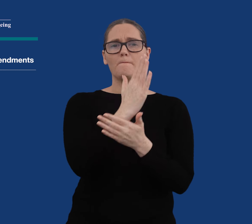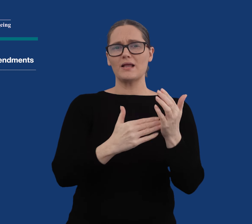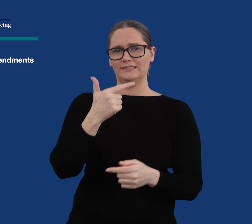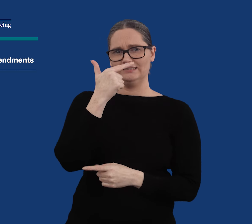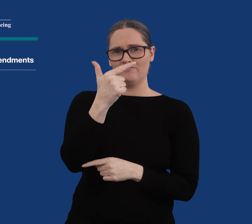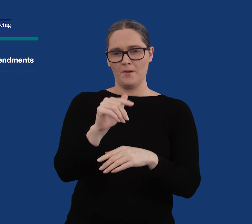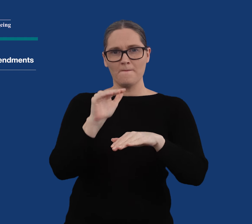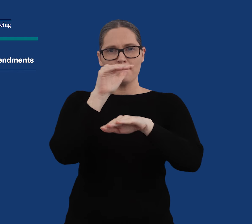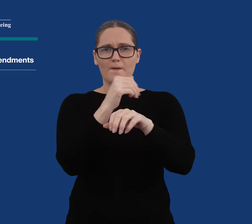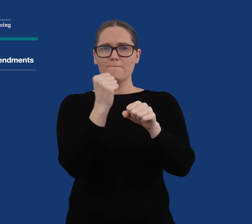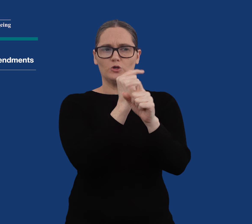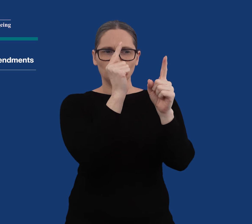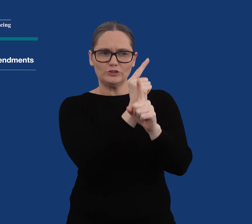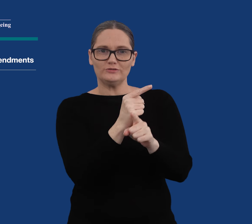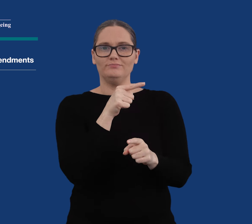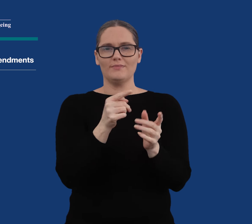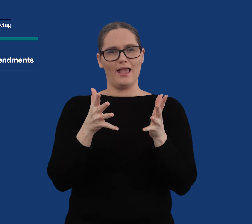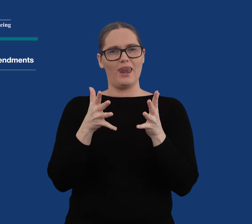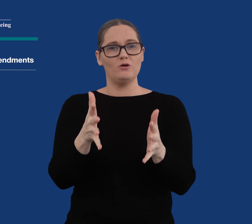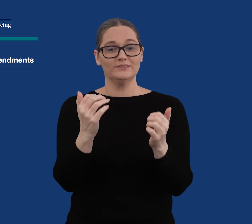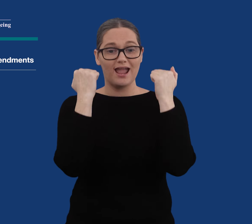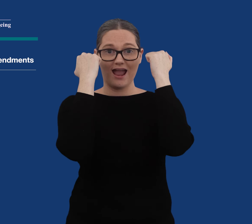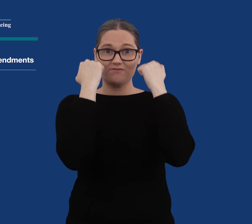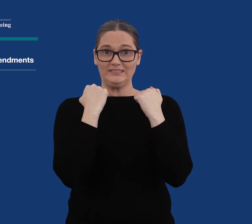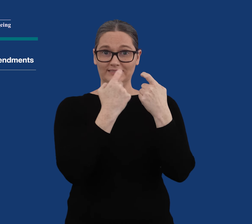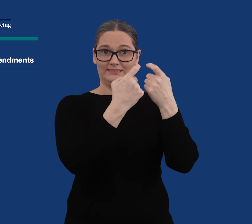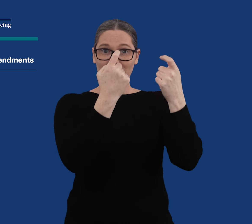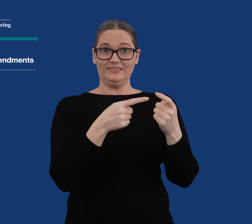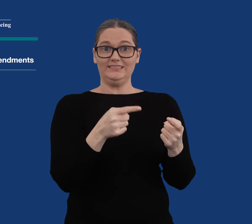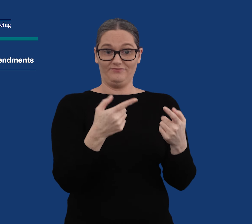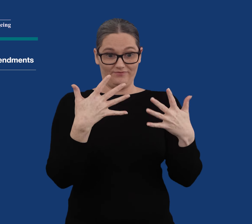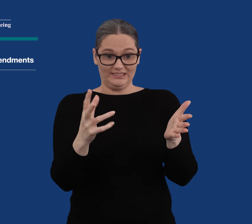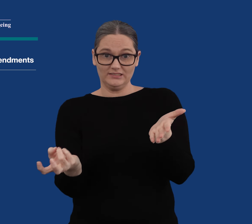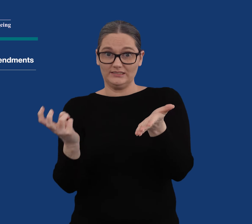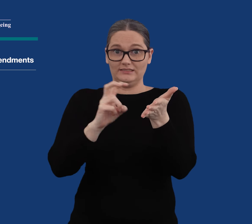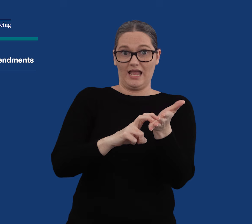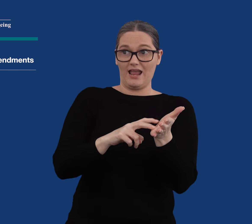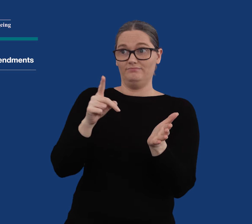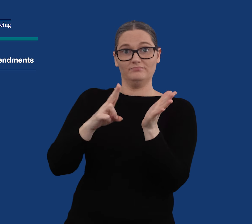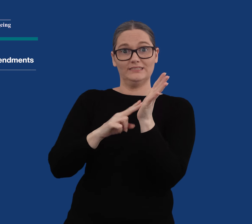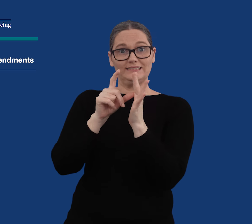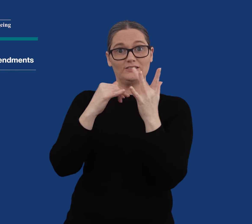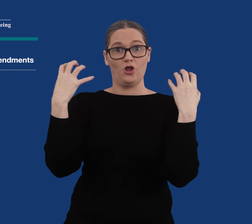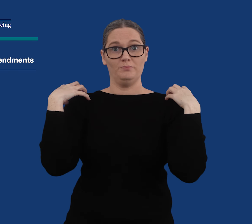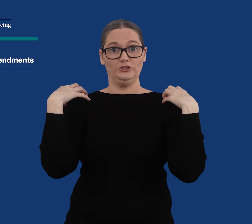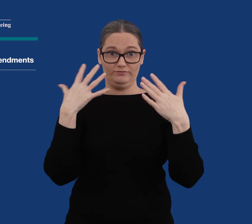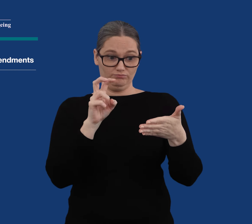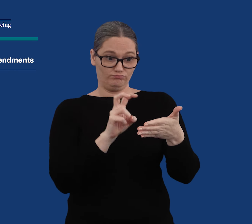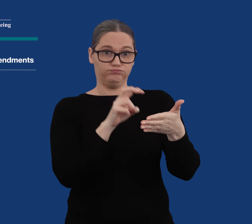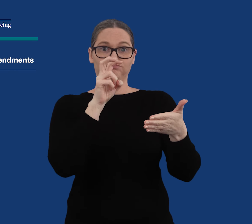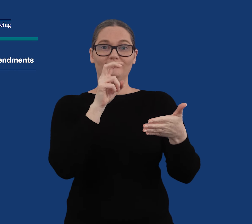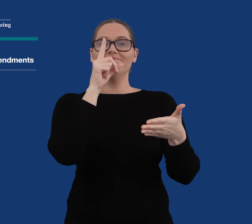Part 7 makes changes to allow an evidentiary certificate that is signed by the NDIS Commissioner